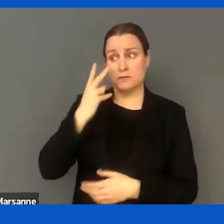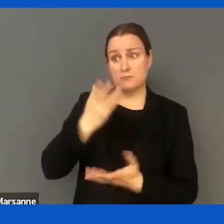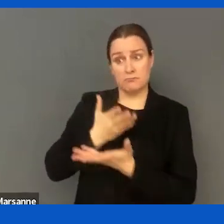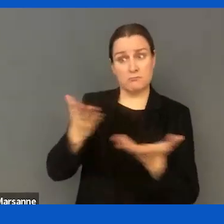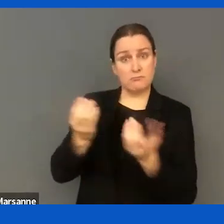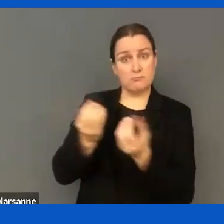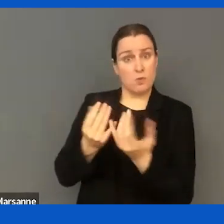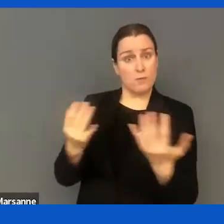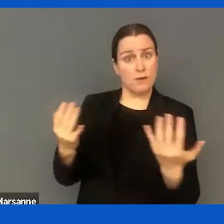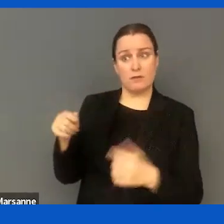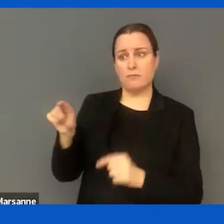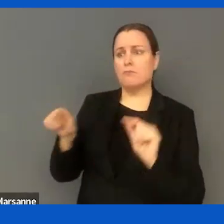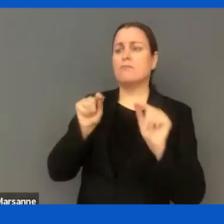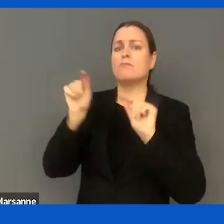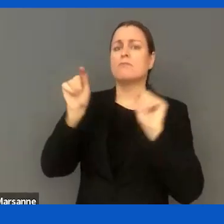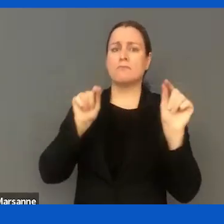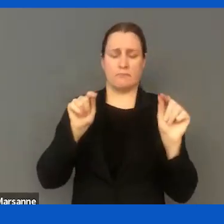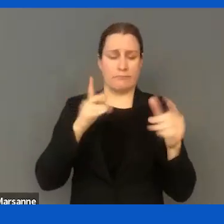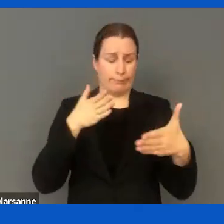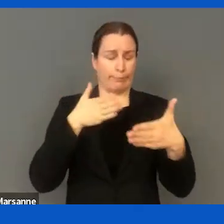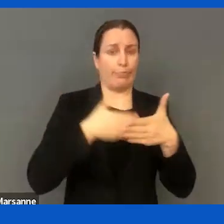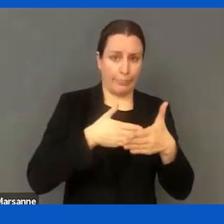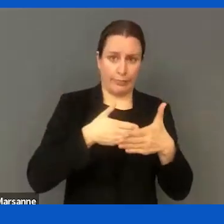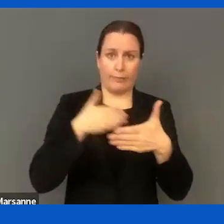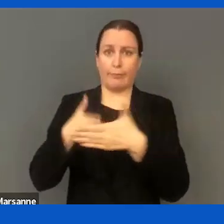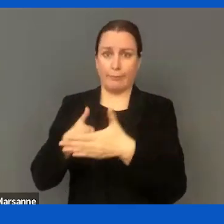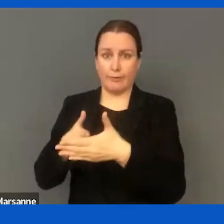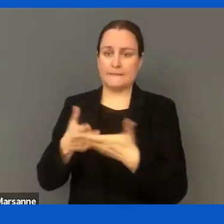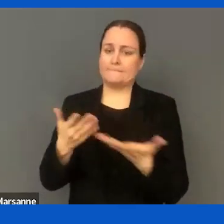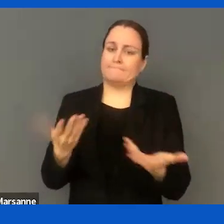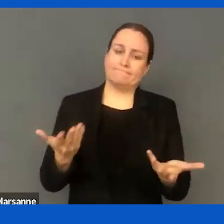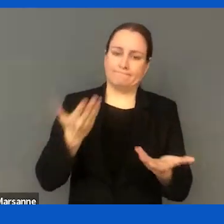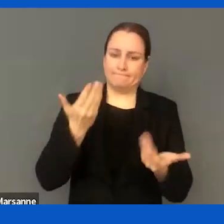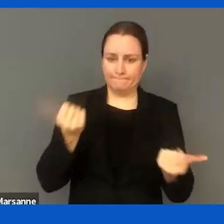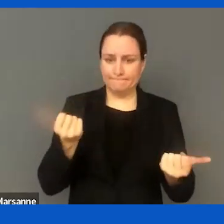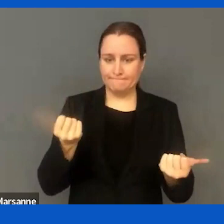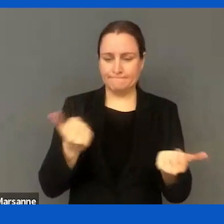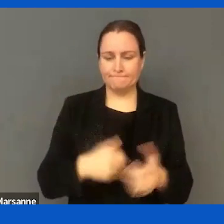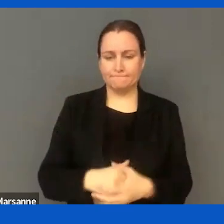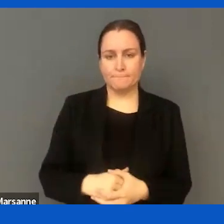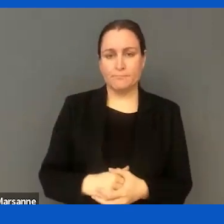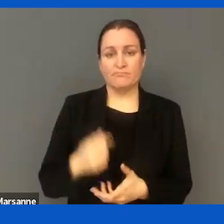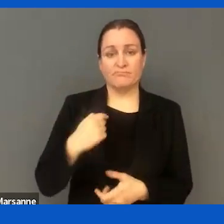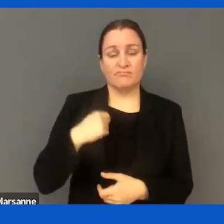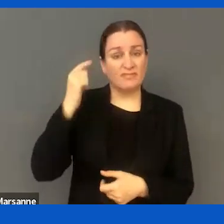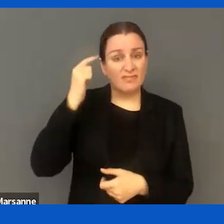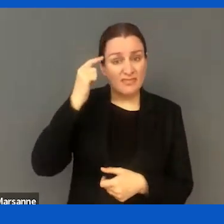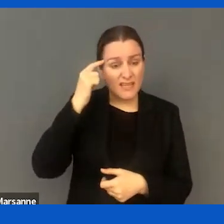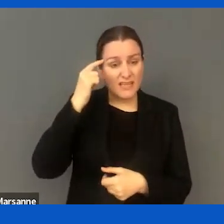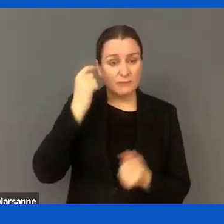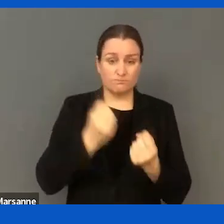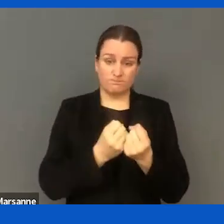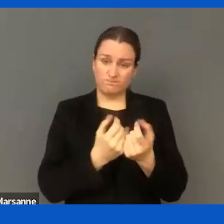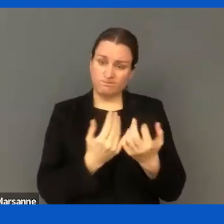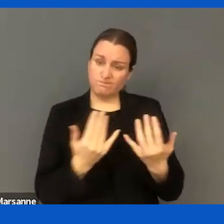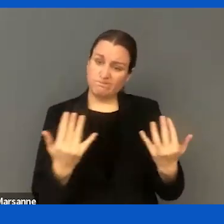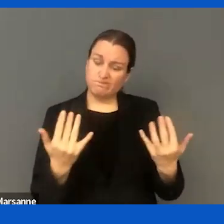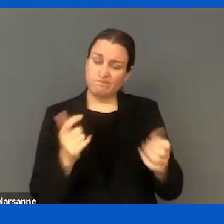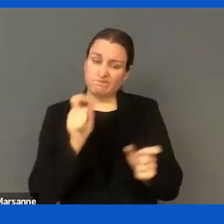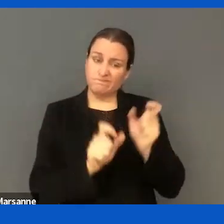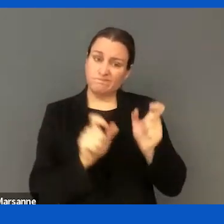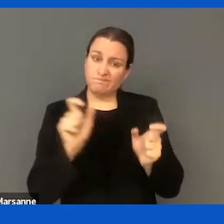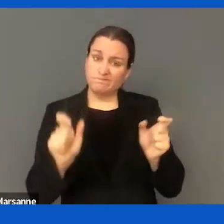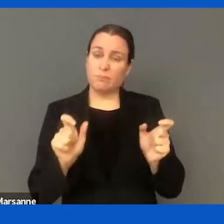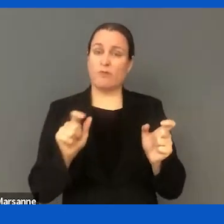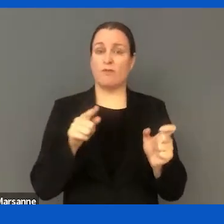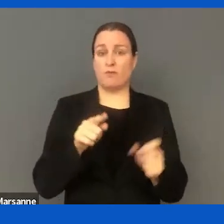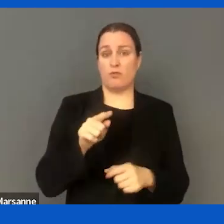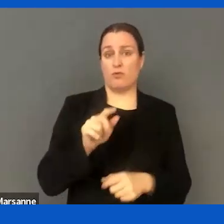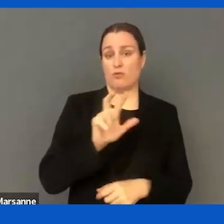I think I give an idea. I think the monitoring body for Web Accessibility Directive will check